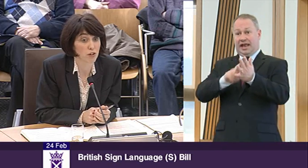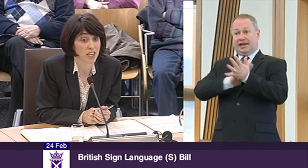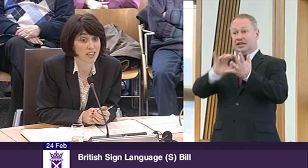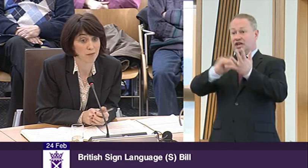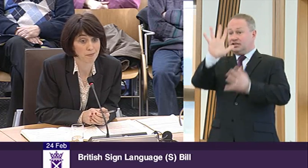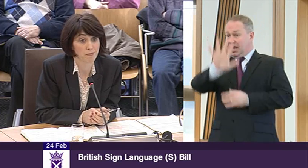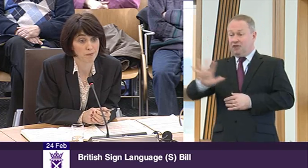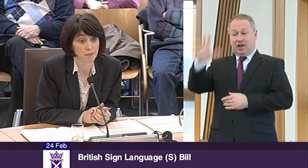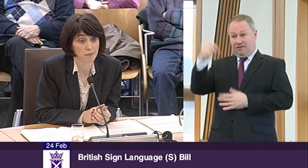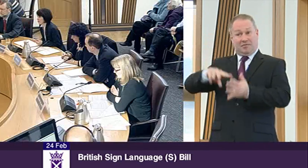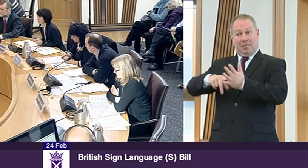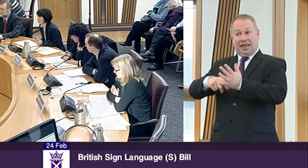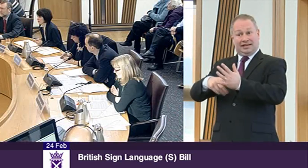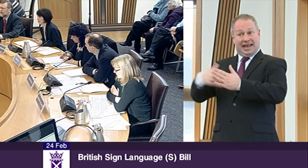boards will have similar plans in place already.